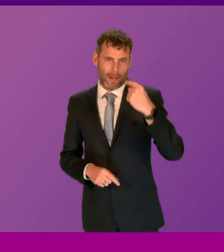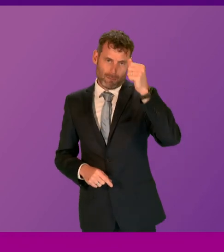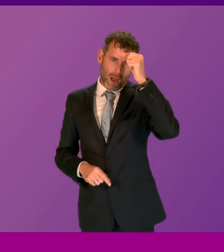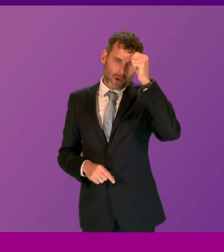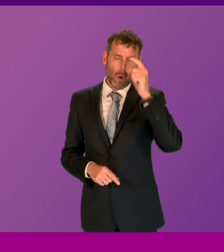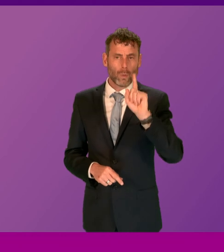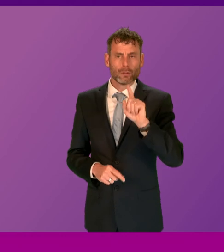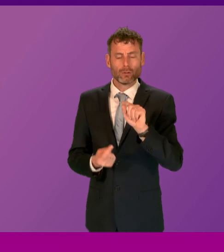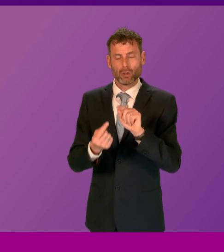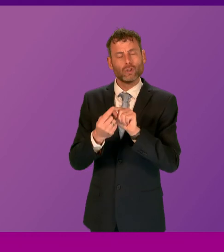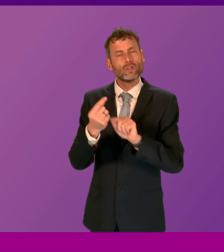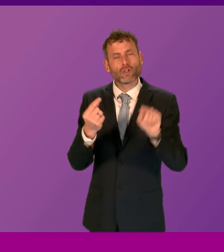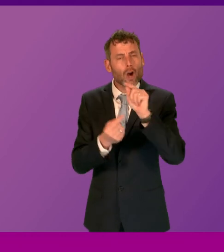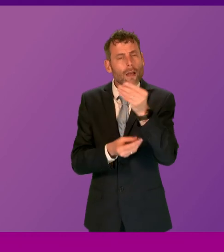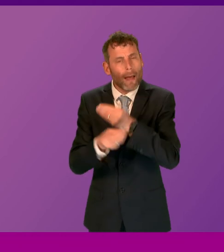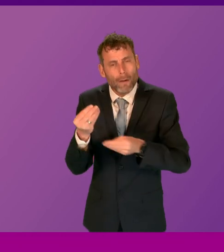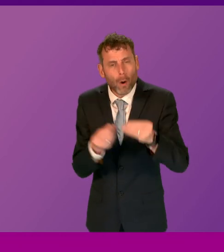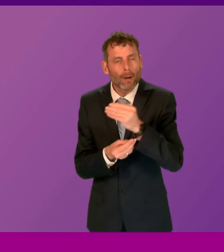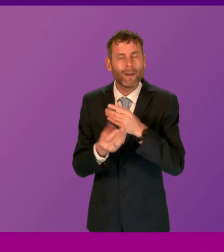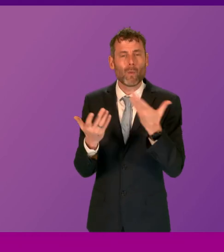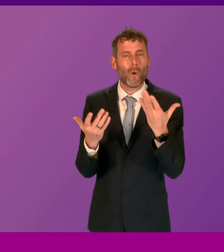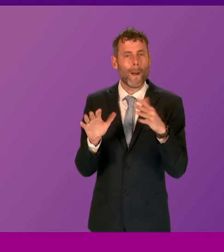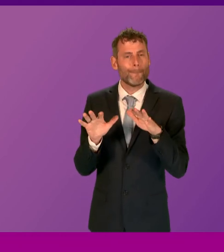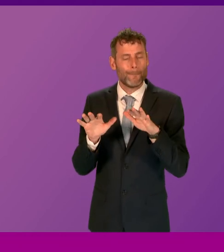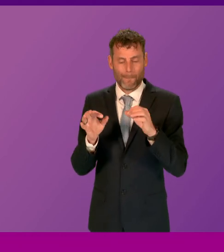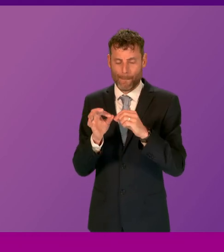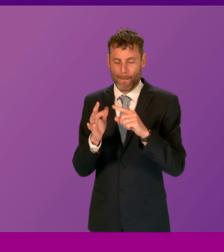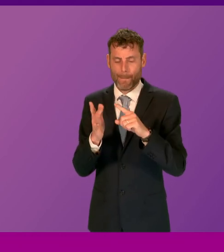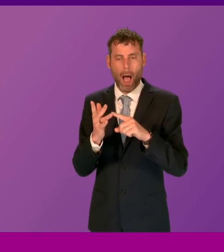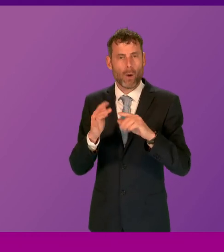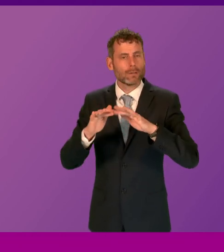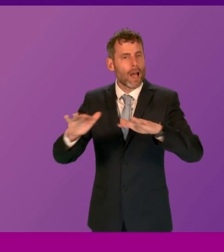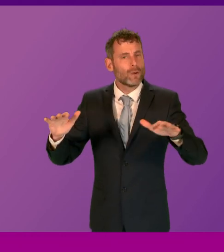at what more can be done to establish more schemes, and that she would be happy to discuss